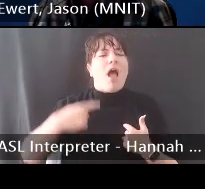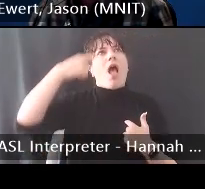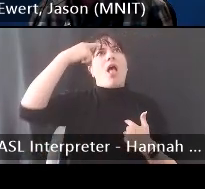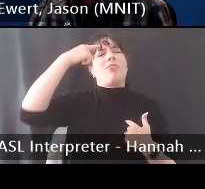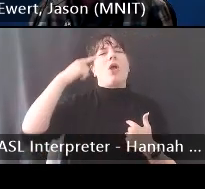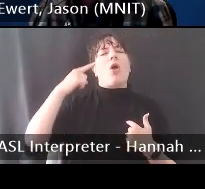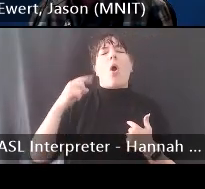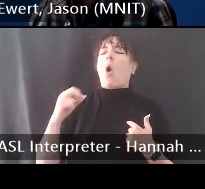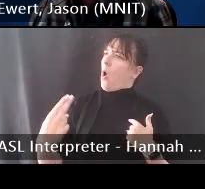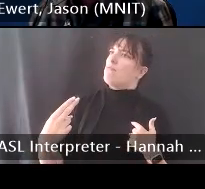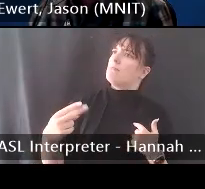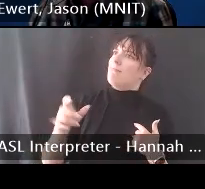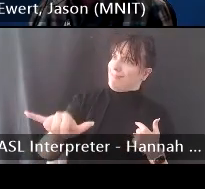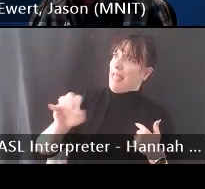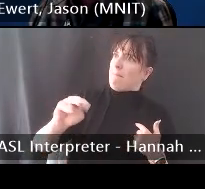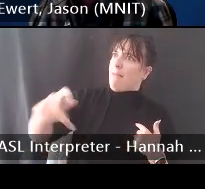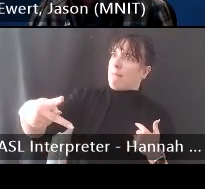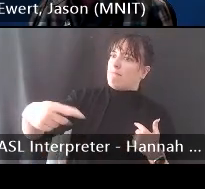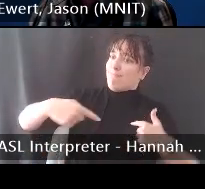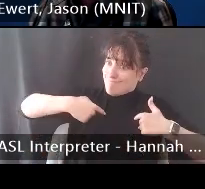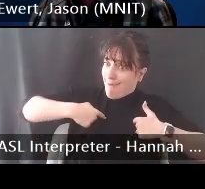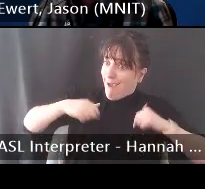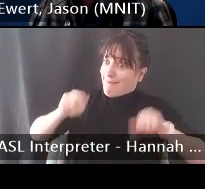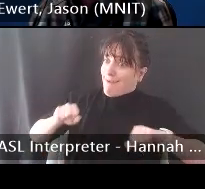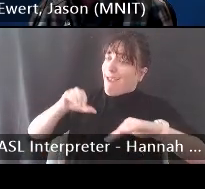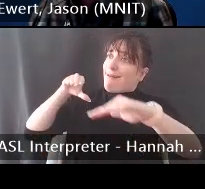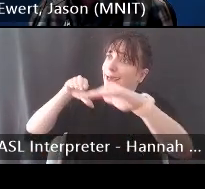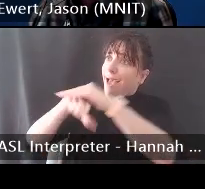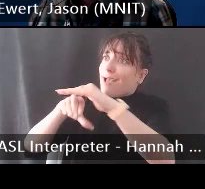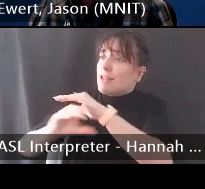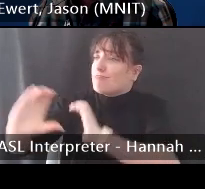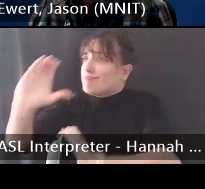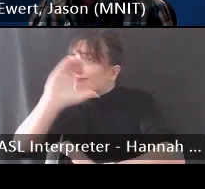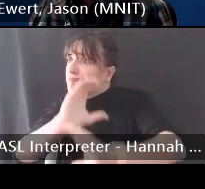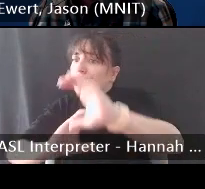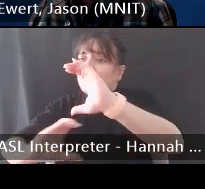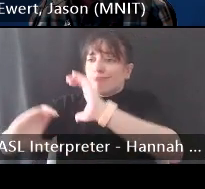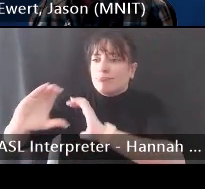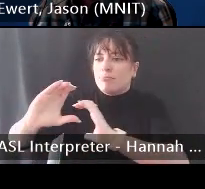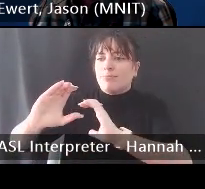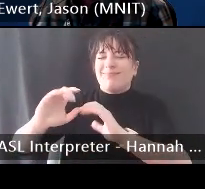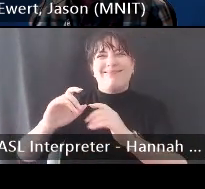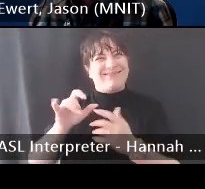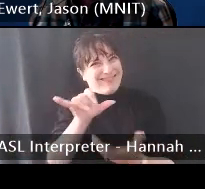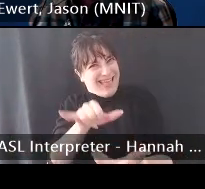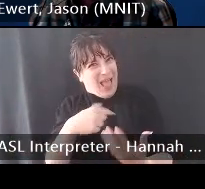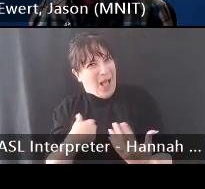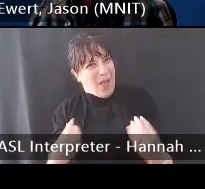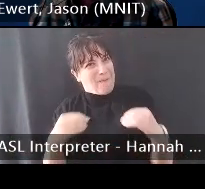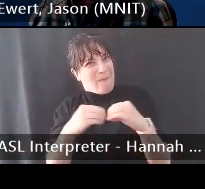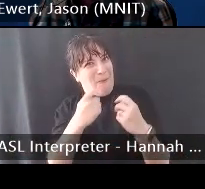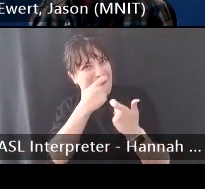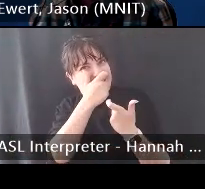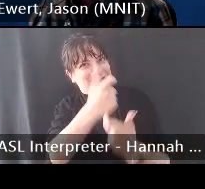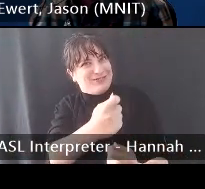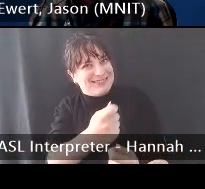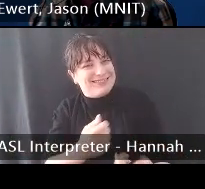I would be interested in doing that and getting more information and just kind of learning